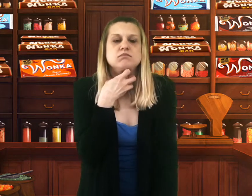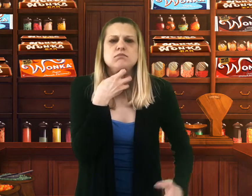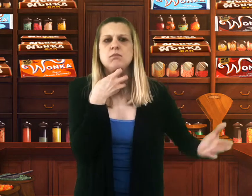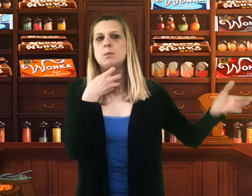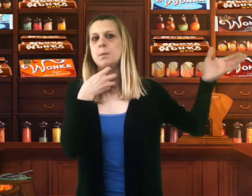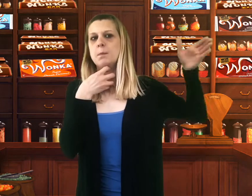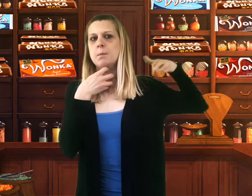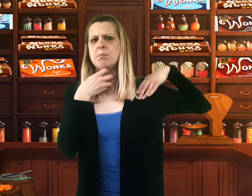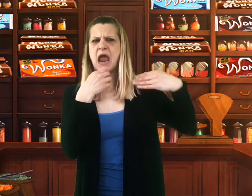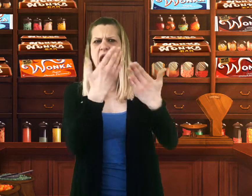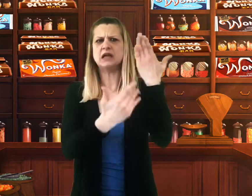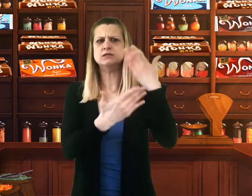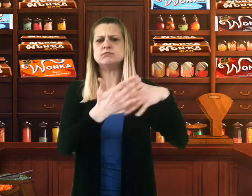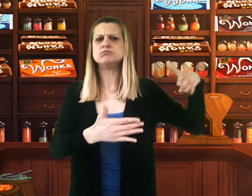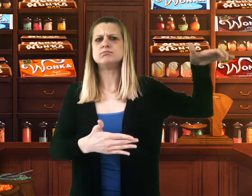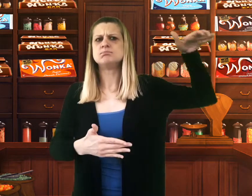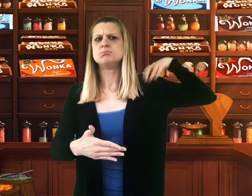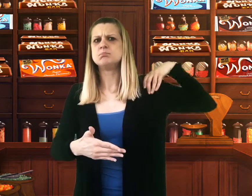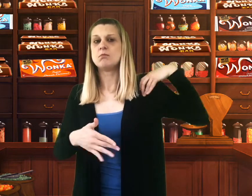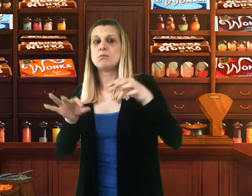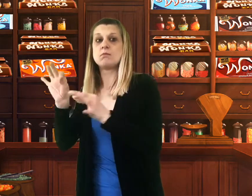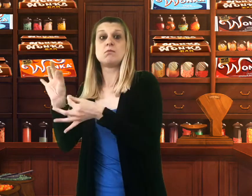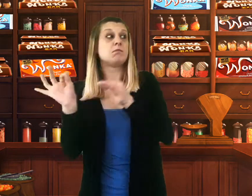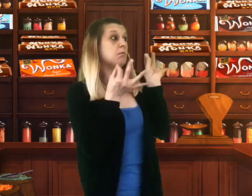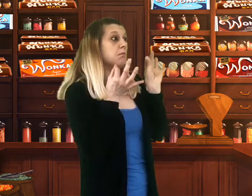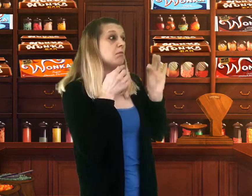At that point, he became aware of a hand resting lightly on his shoulder, and when he looked up,